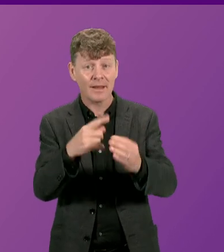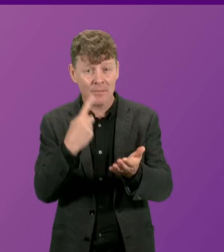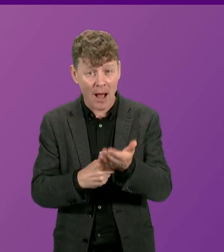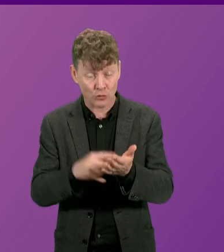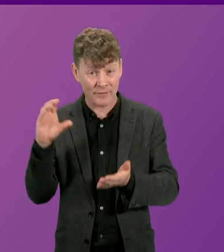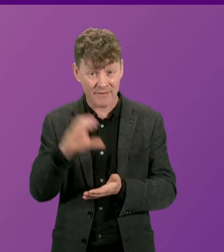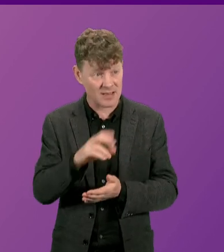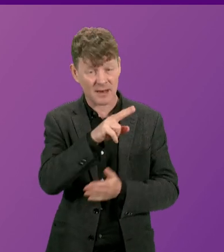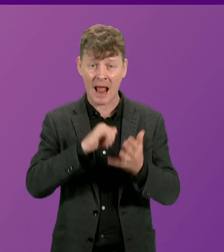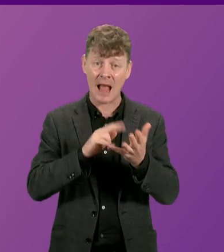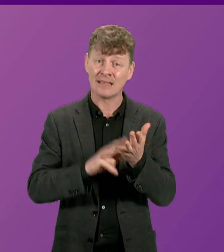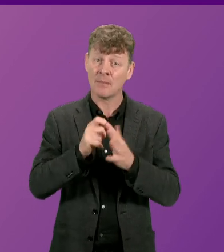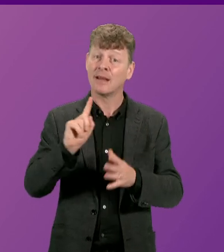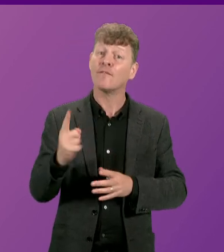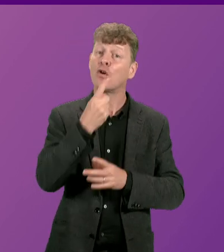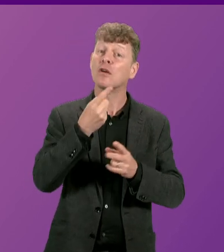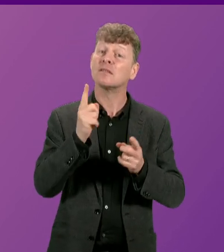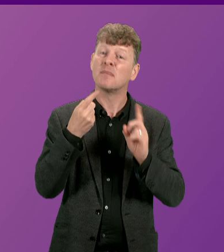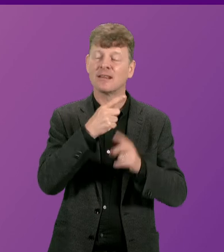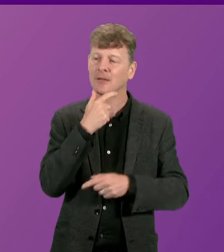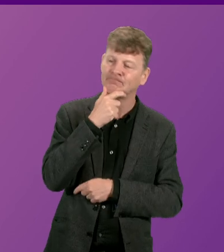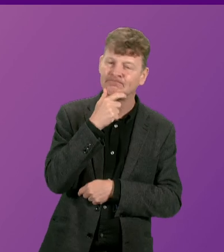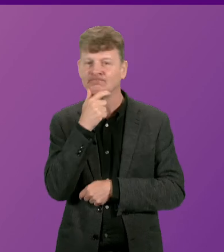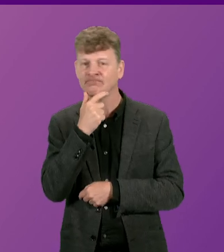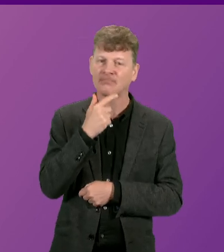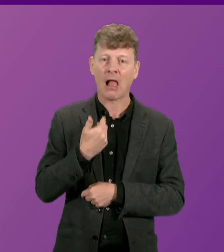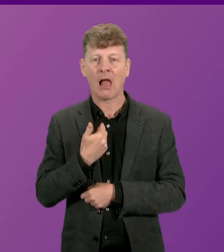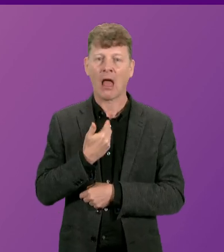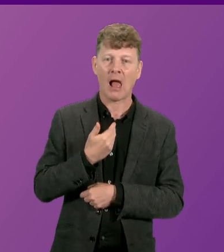Scottish National Party First Minister who cannot welcome that and cannot support it,